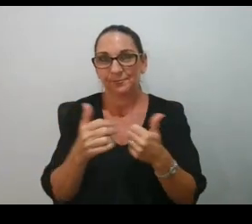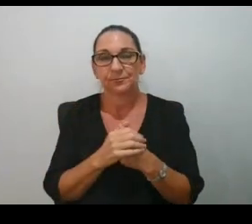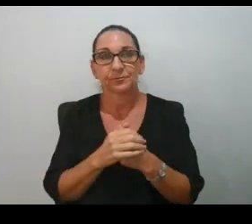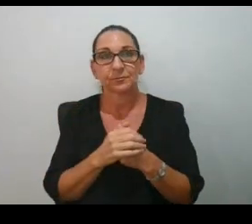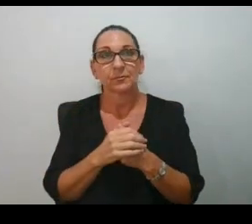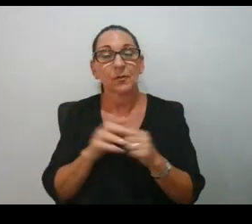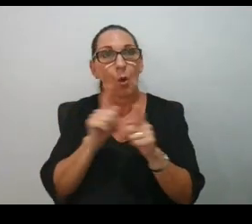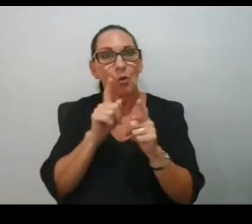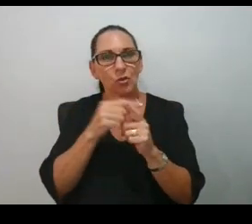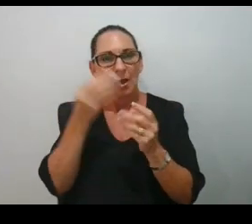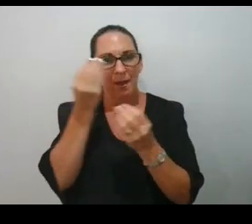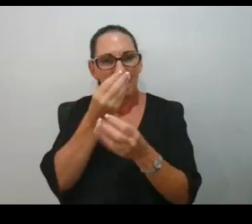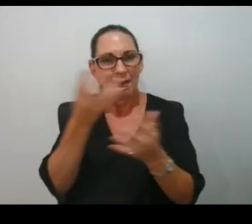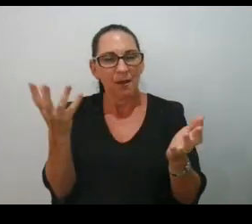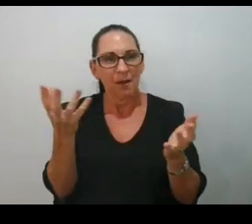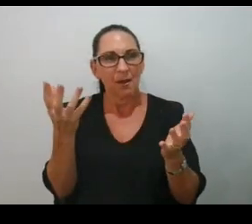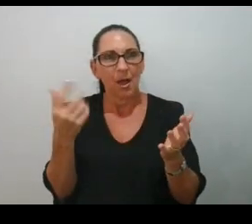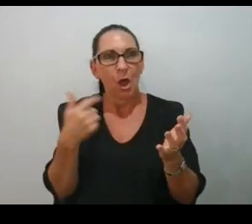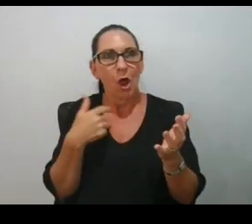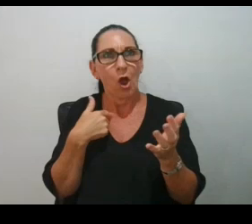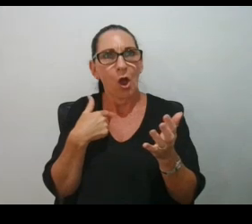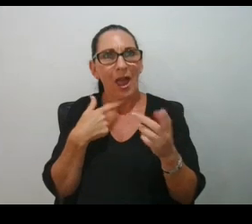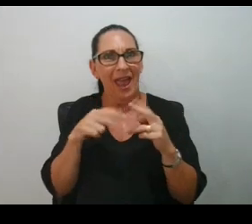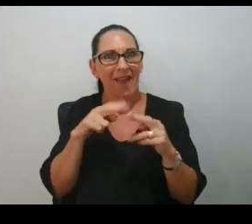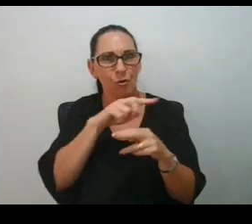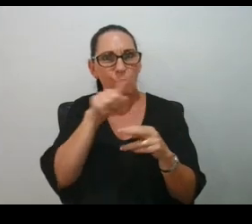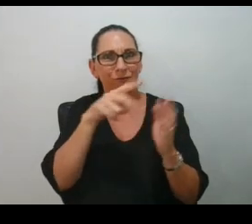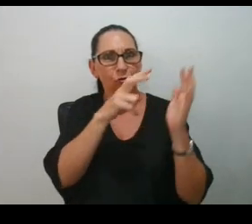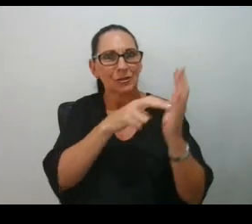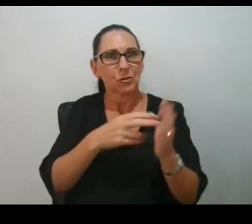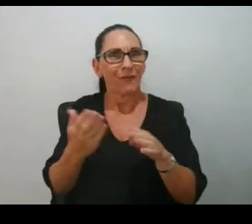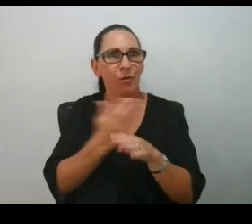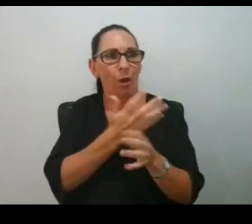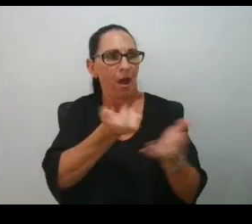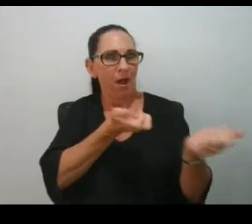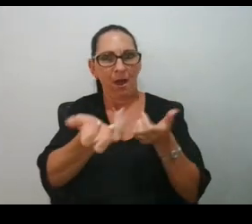of questions in advance when people registered thank you so much for that um we've we shared